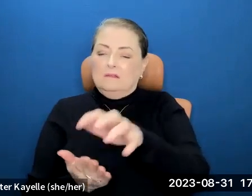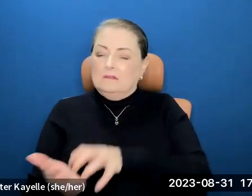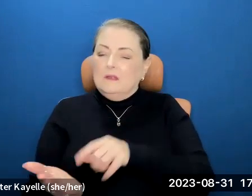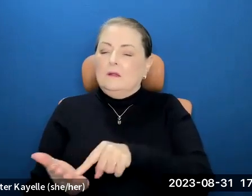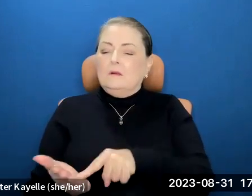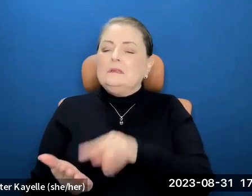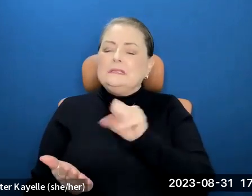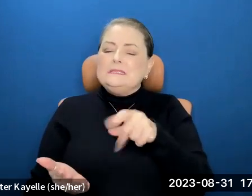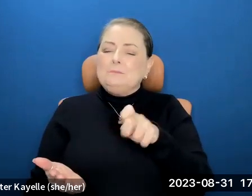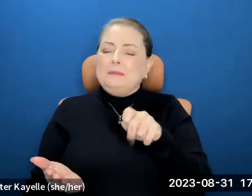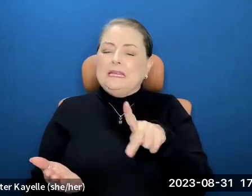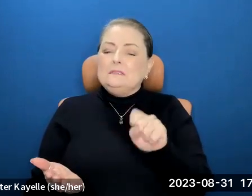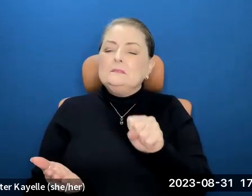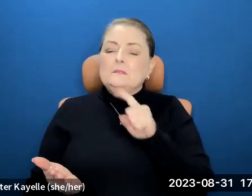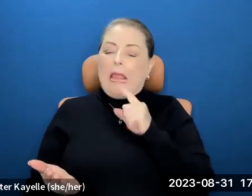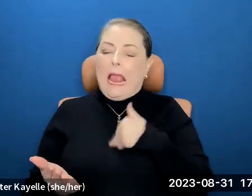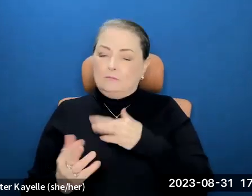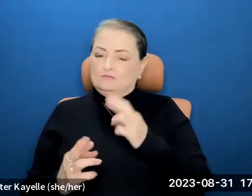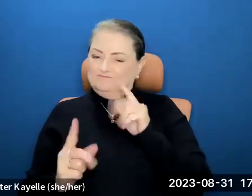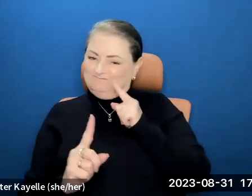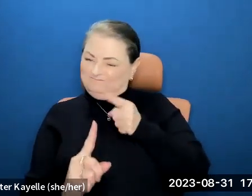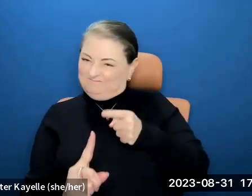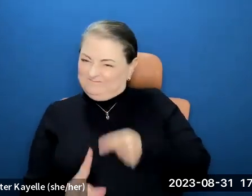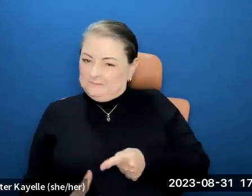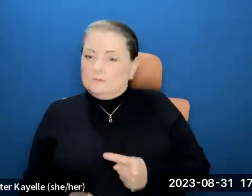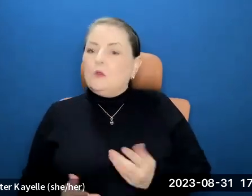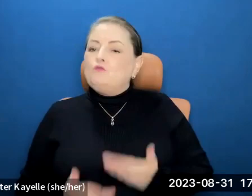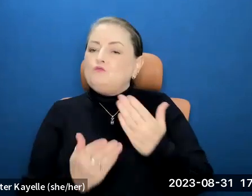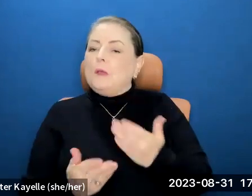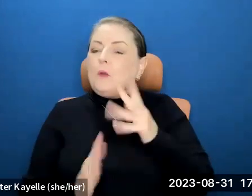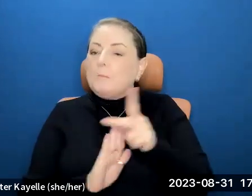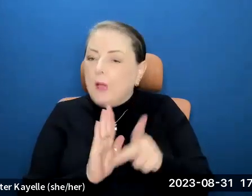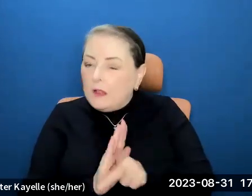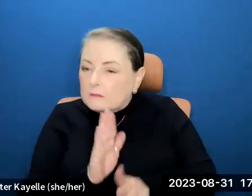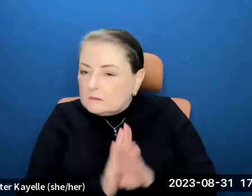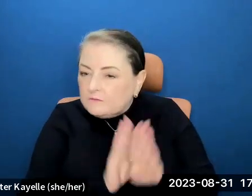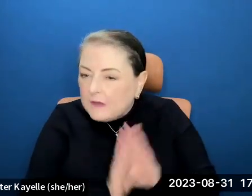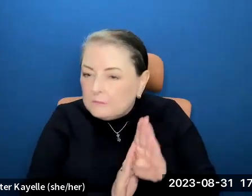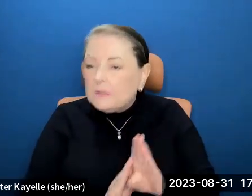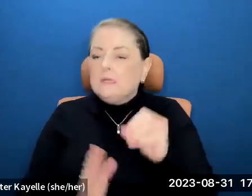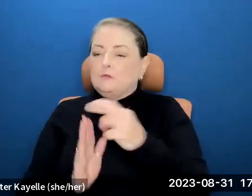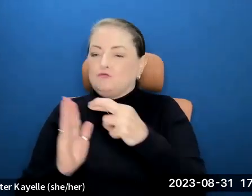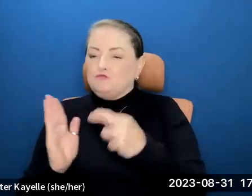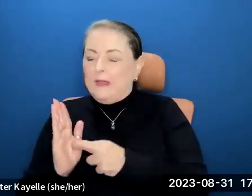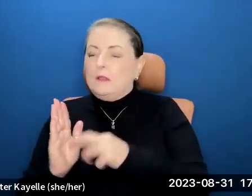specific specific recommendations for policy development in regulation and licensure that